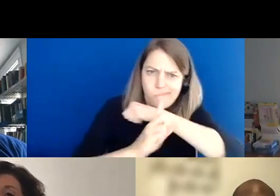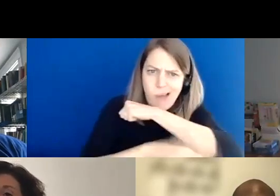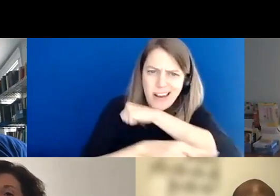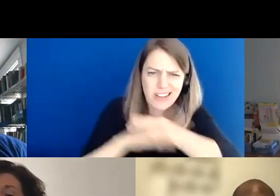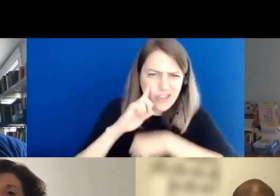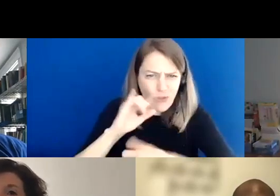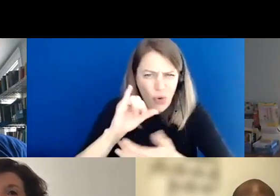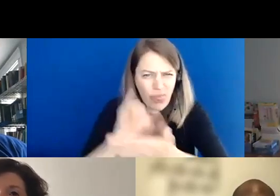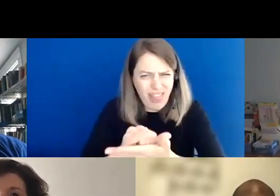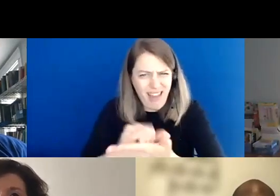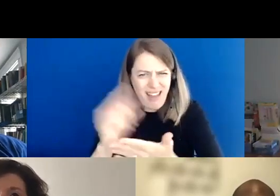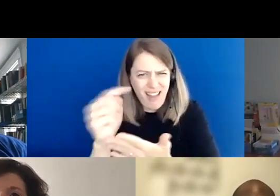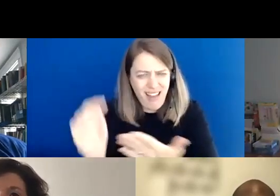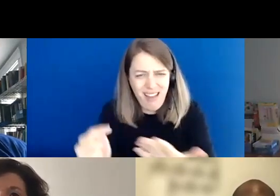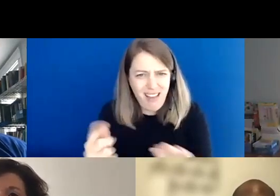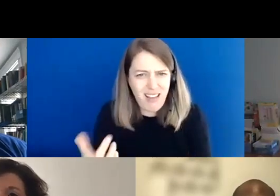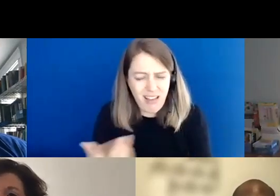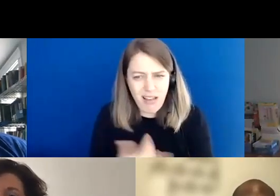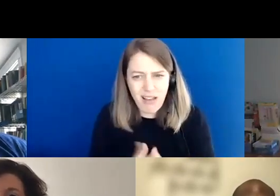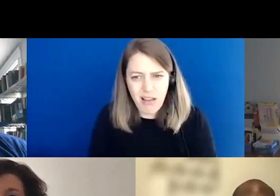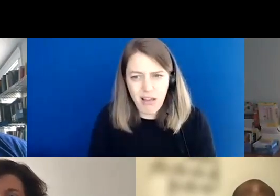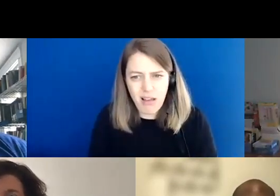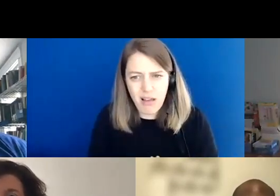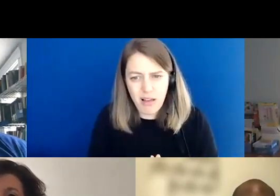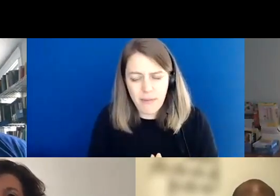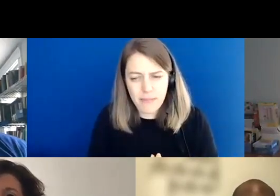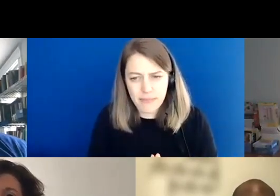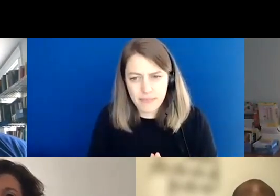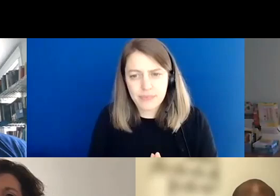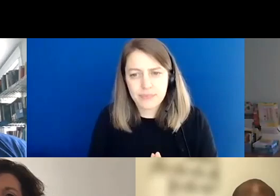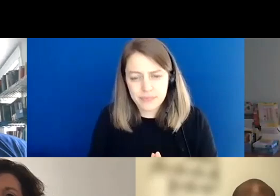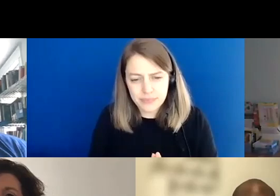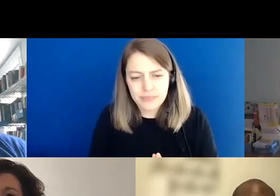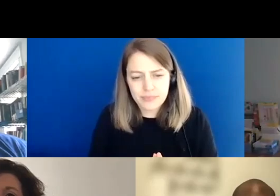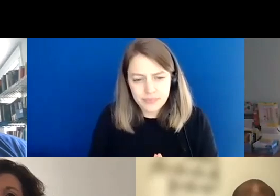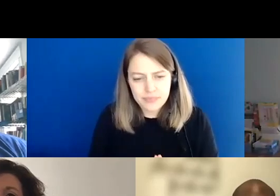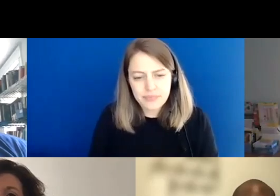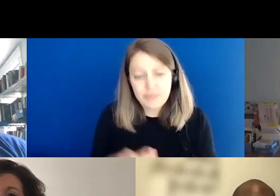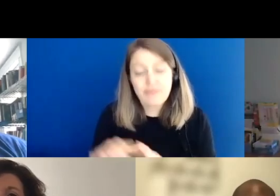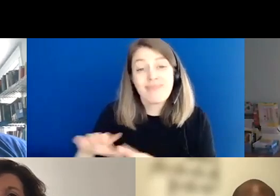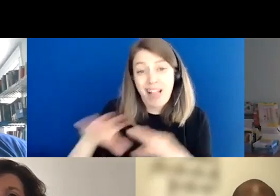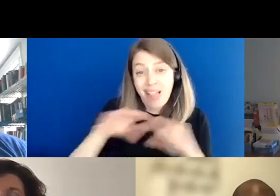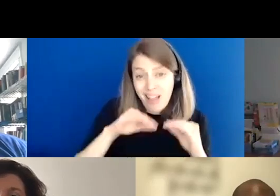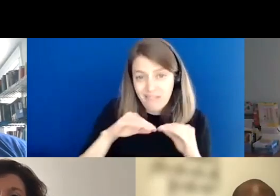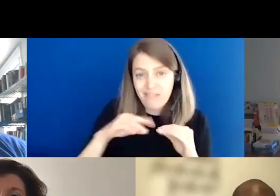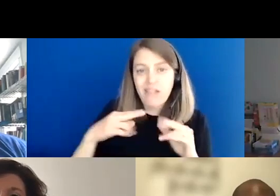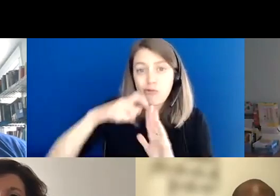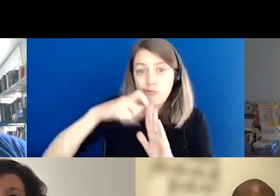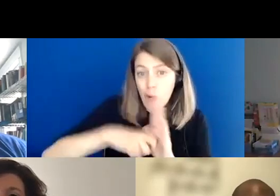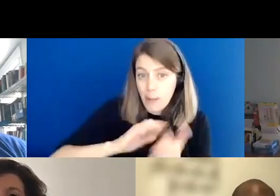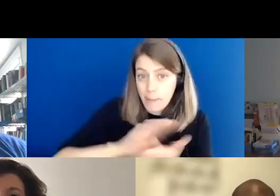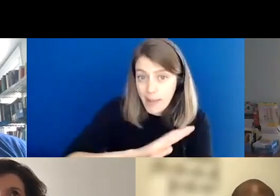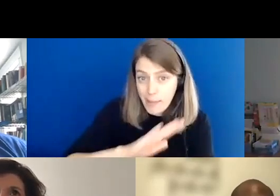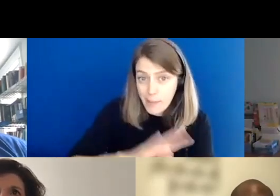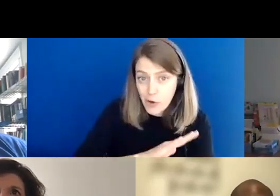I left there and I wrote a paper about the use of aversives. I called Amnesty International because I thought,